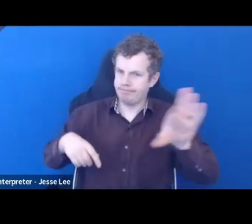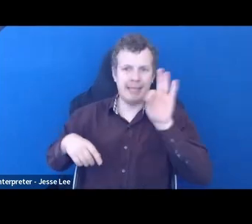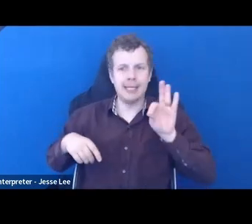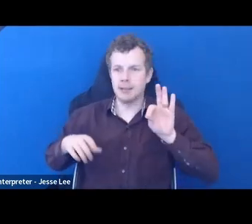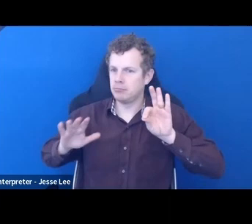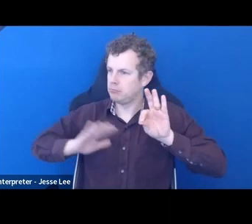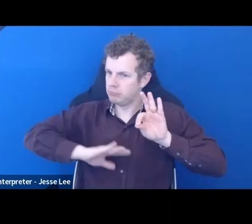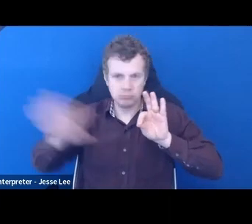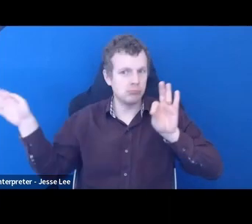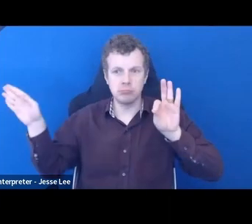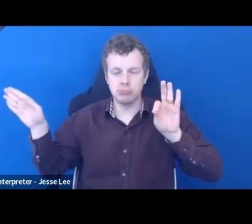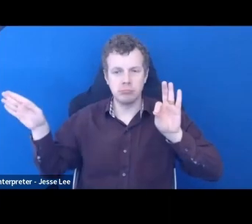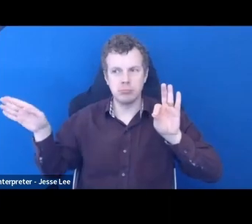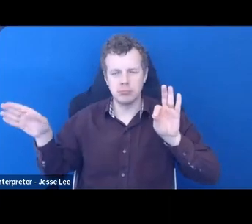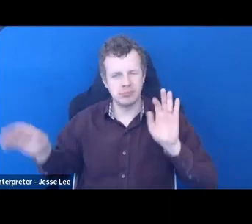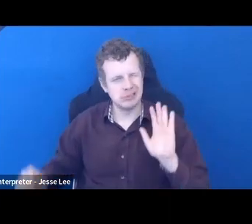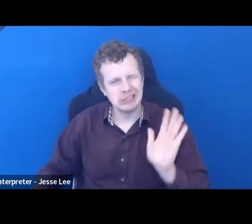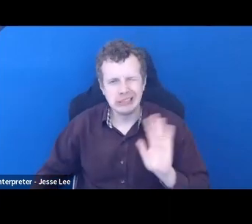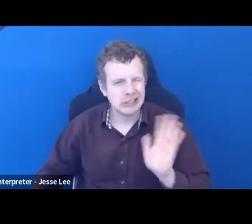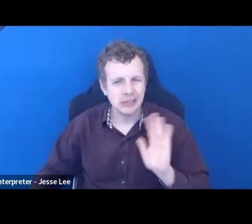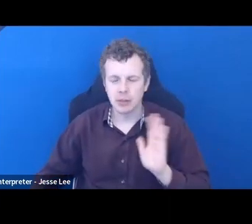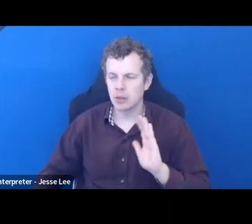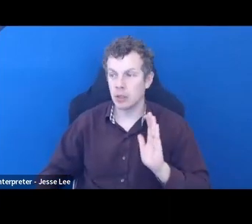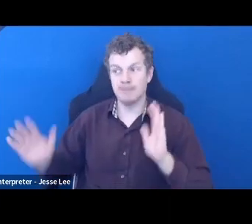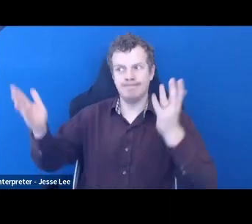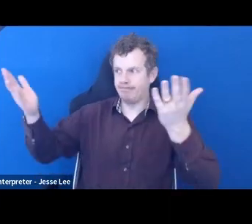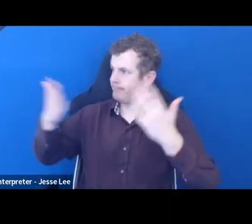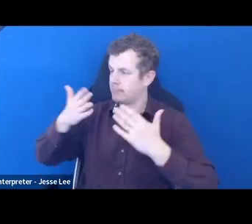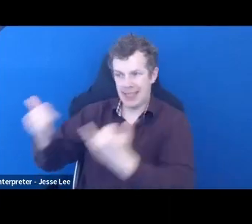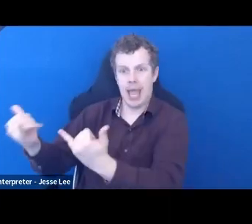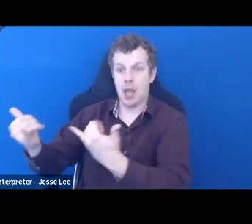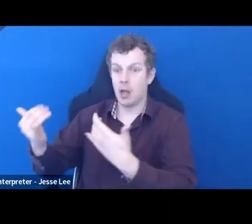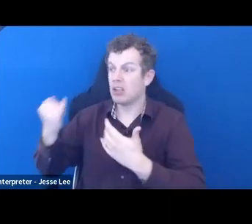That you have to do this now or you can never do it in the future.